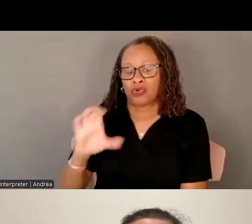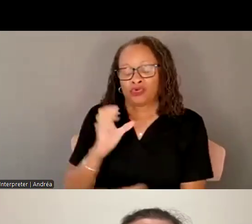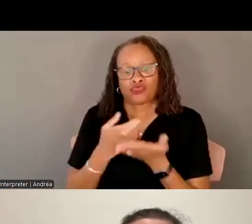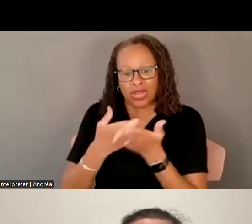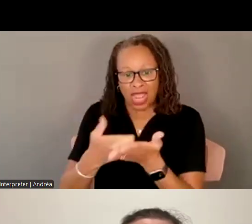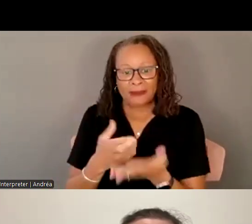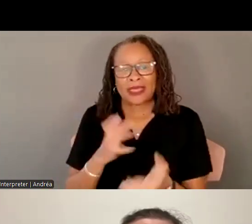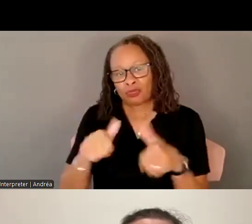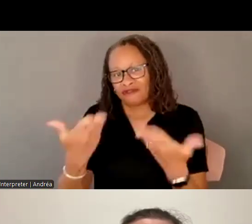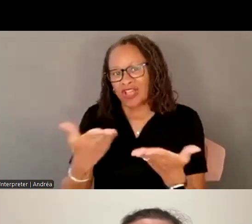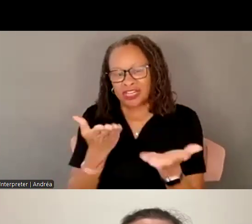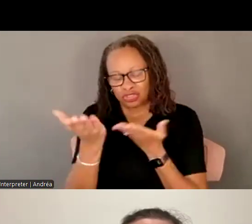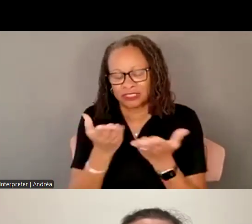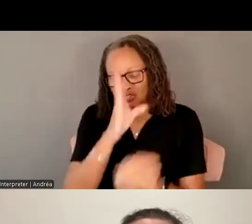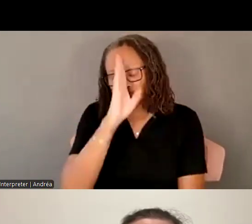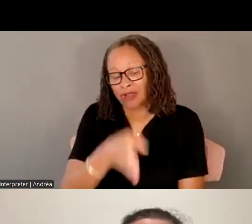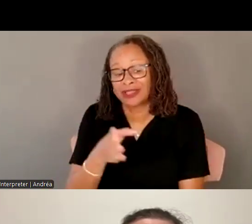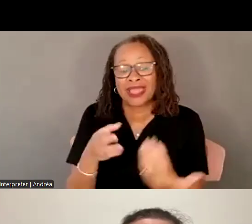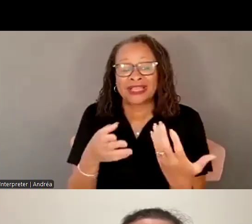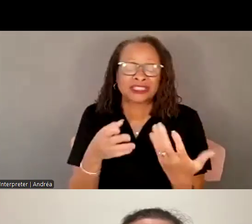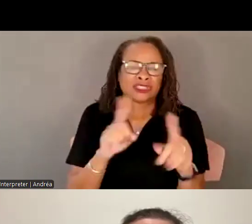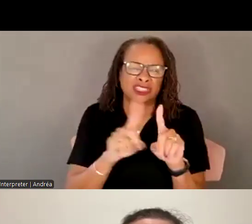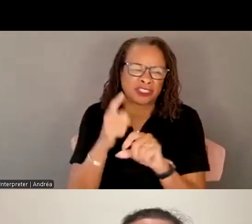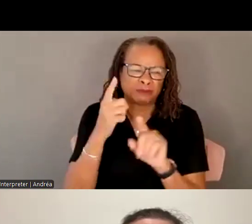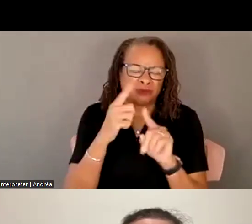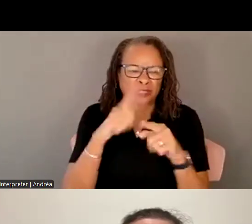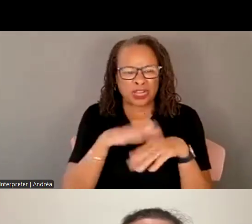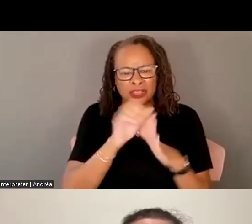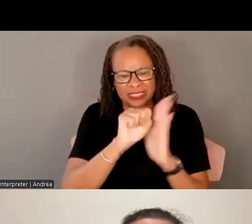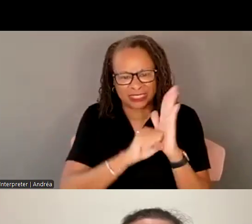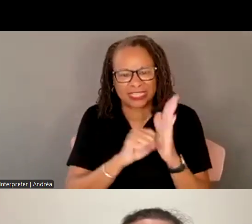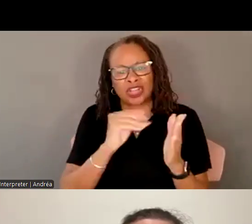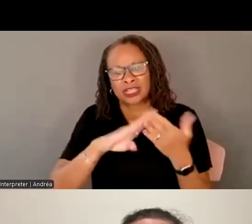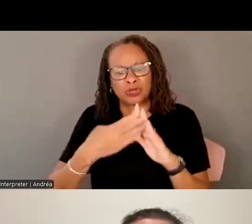So there's some kind of difference between state and state and community to community. The other piece